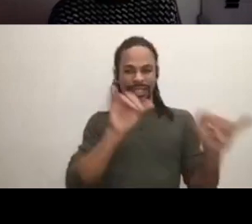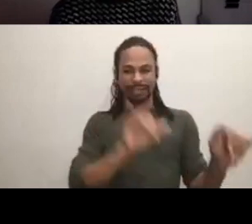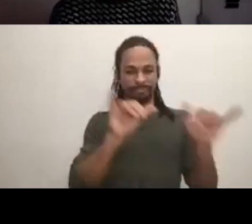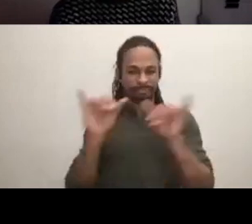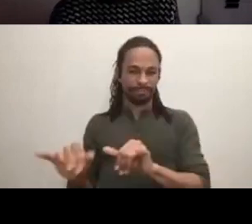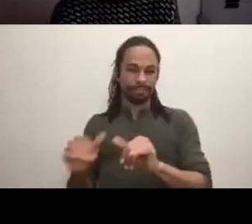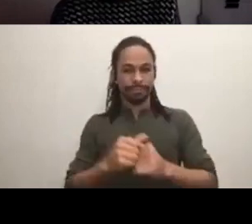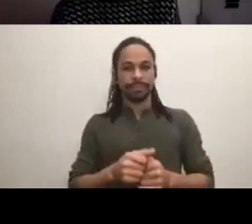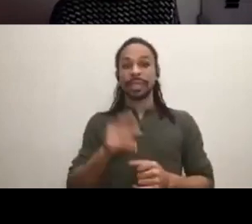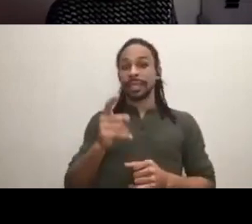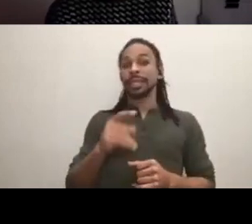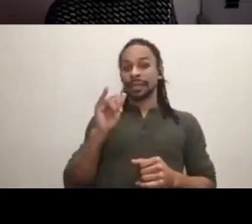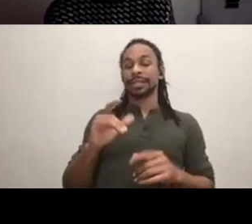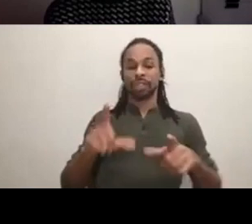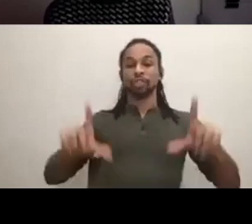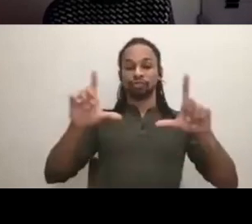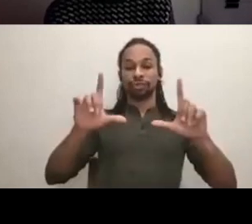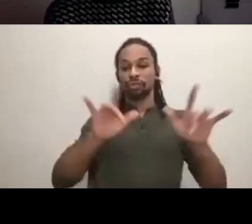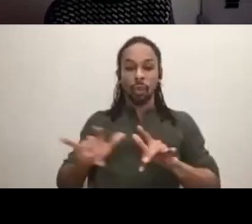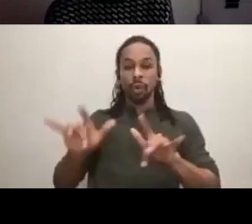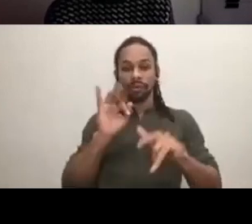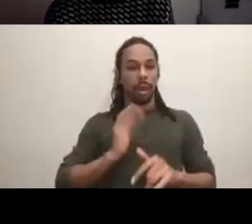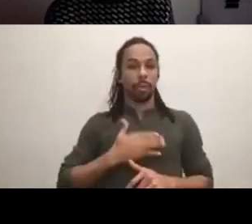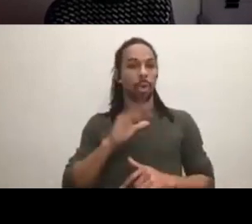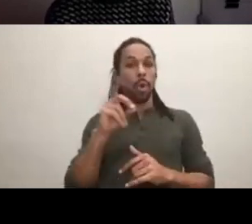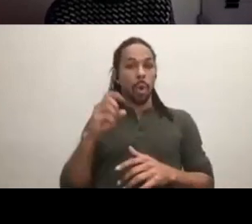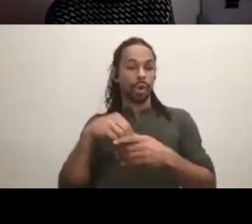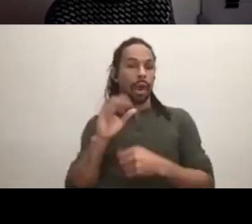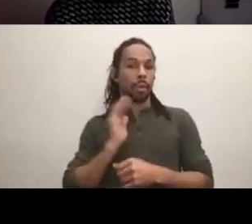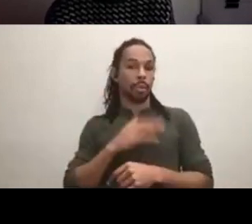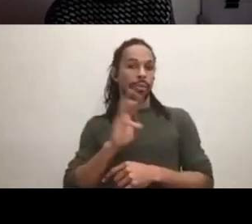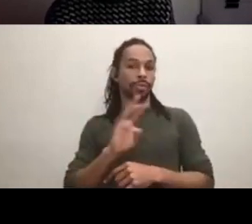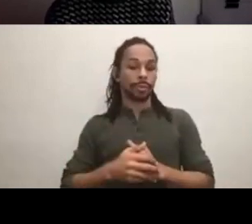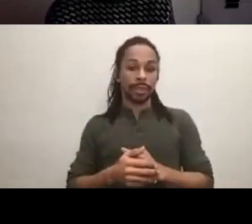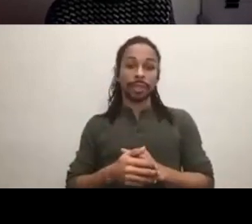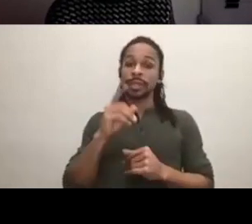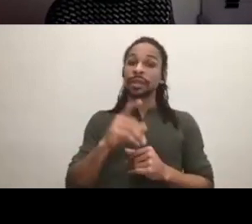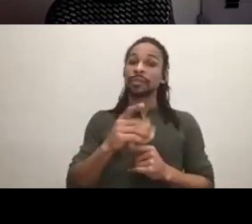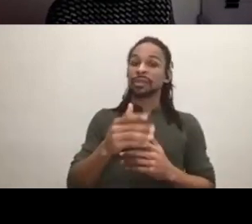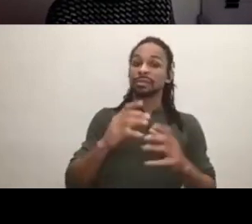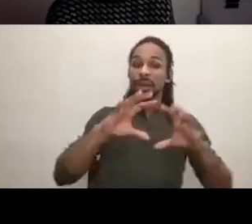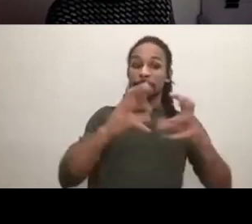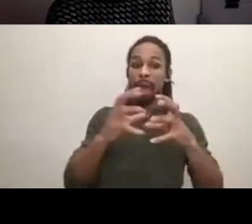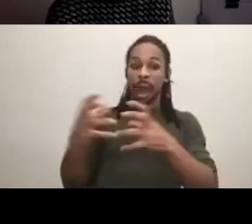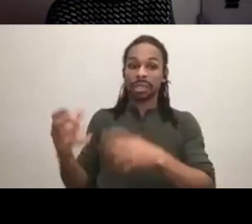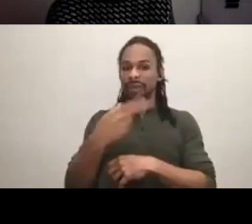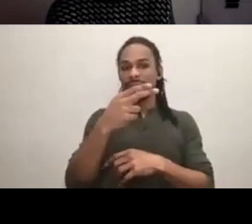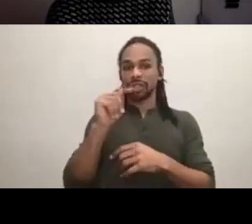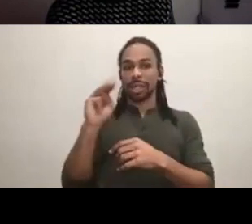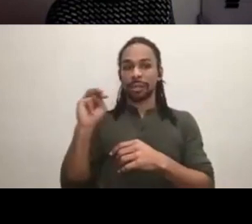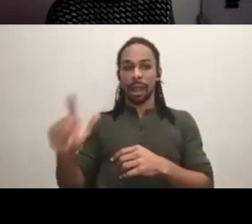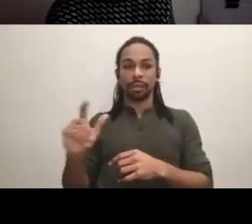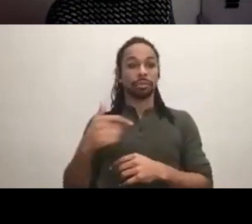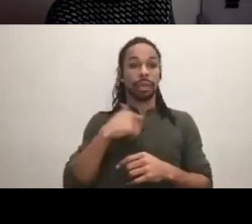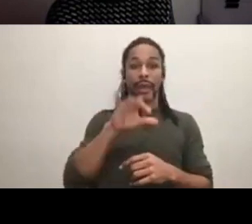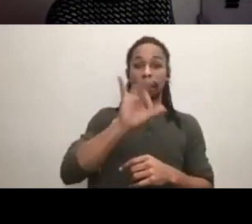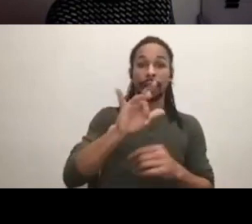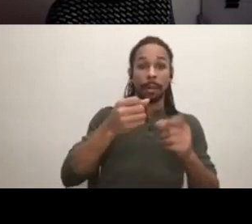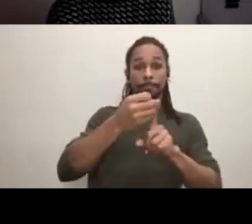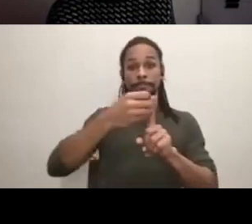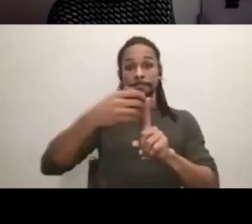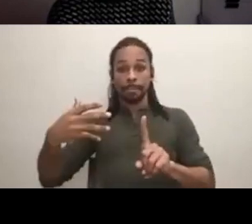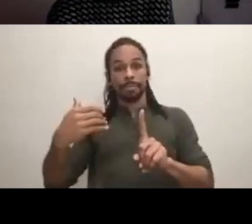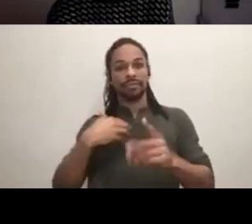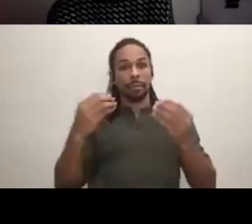open in case that is helpful for you access wise and also especially with a big group,